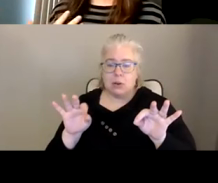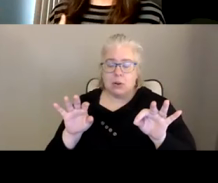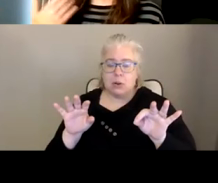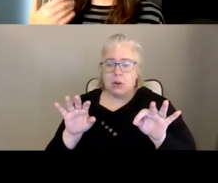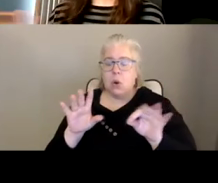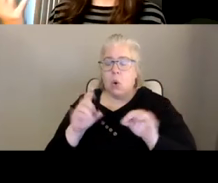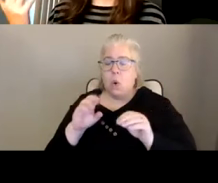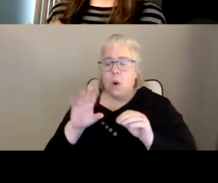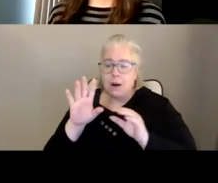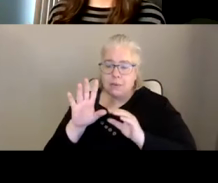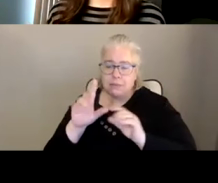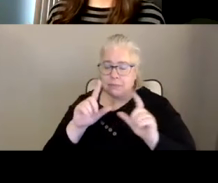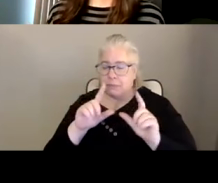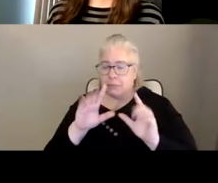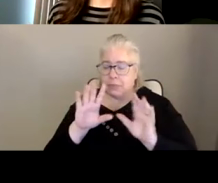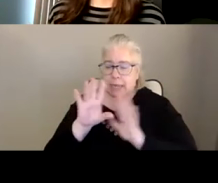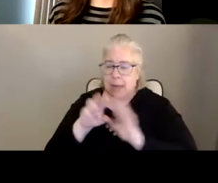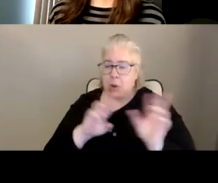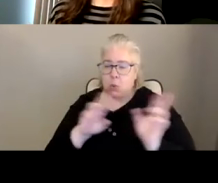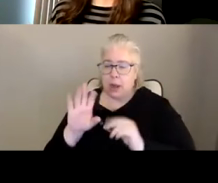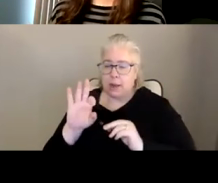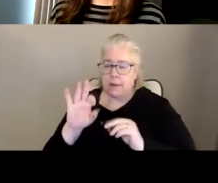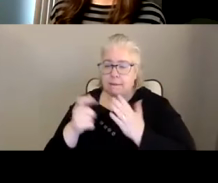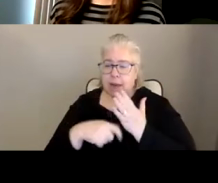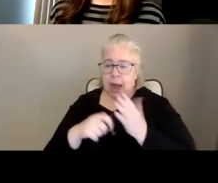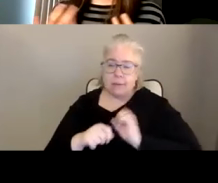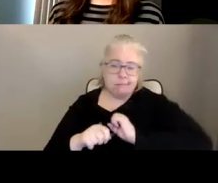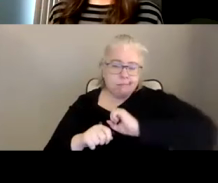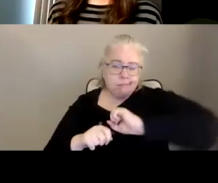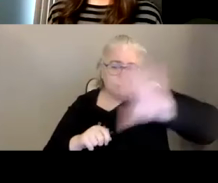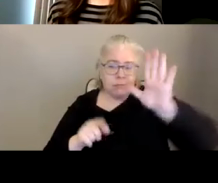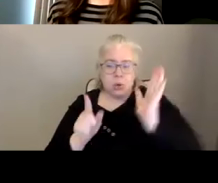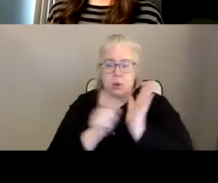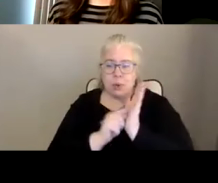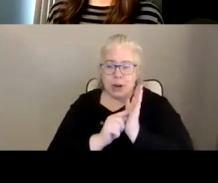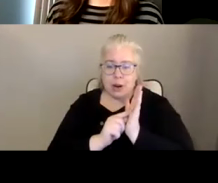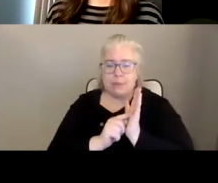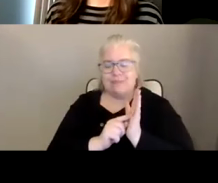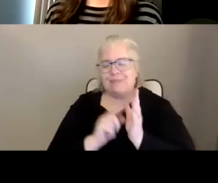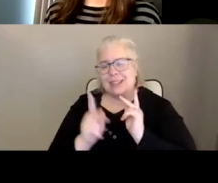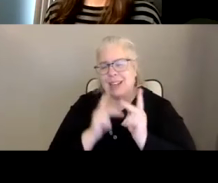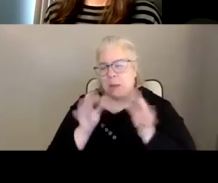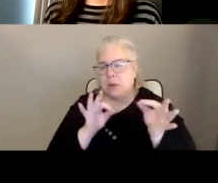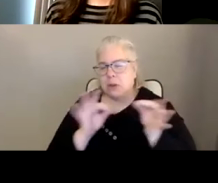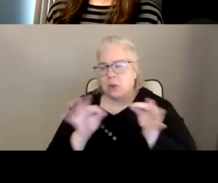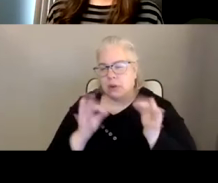that you can just send off to the printer and have ready to go. These are the types of instructions you want to take a look at.